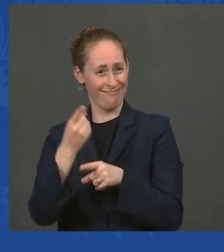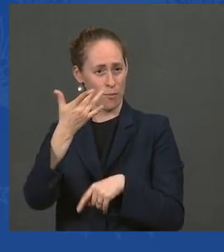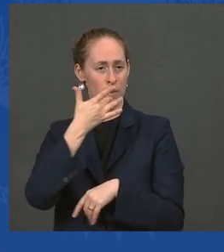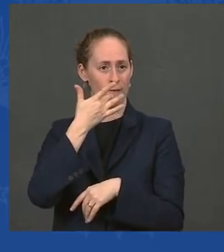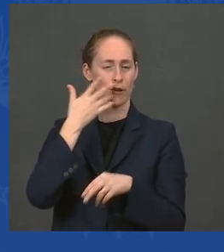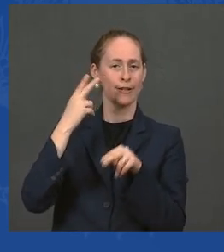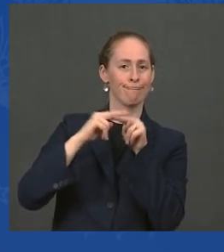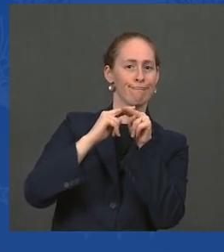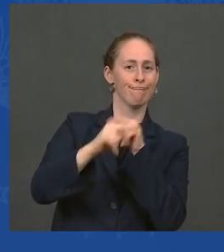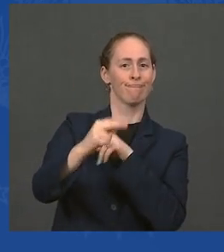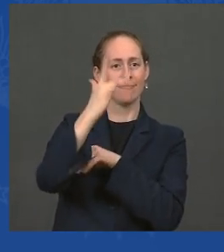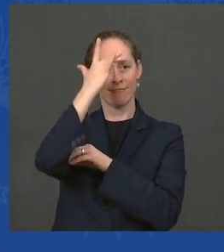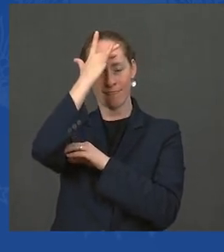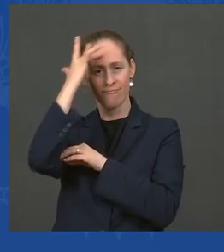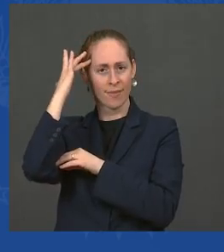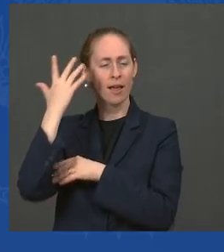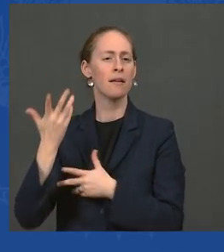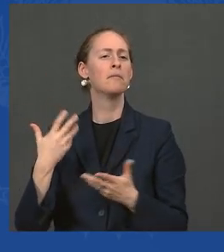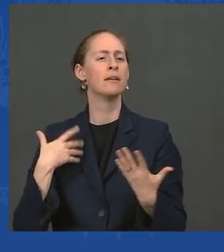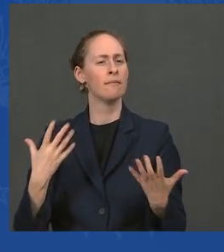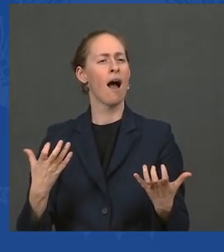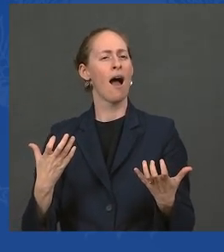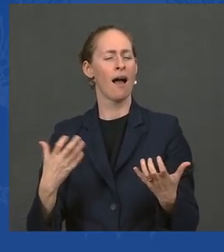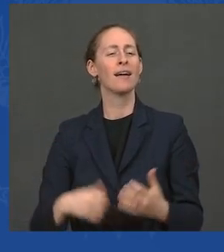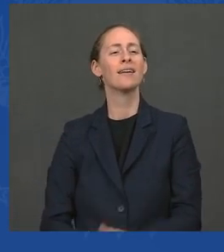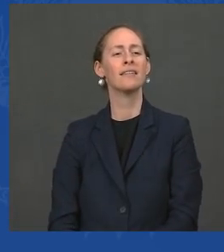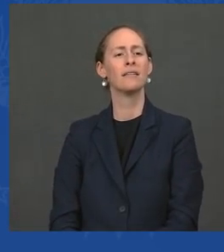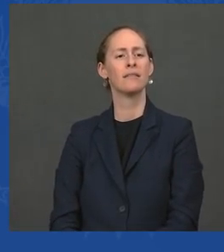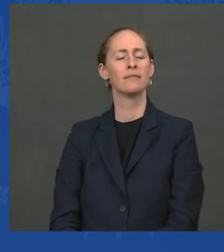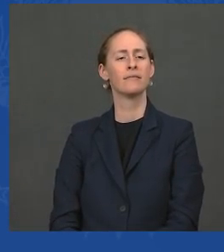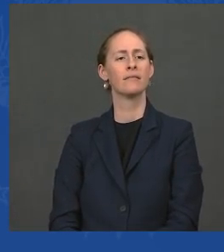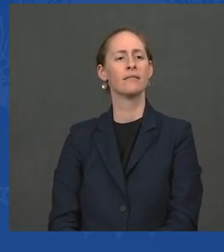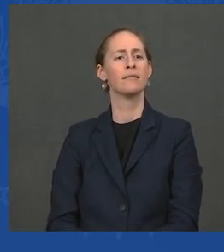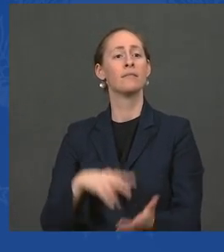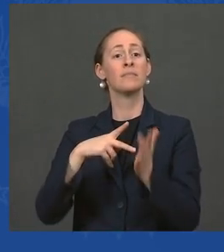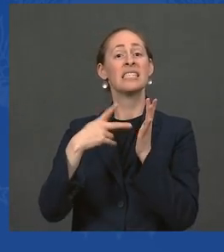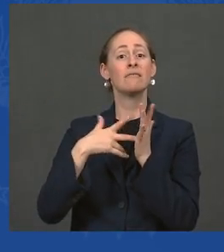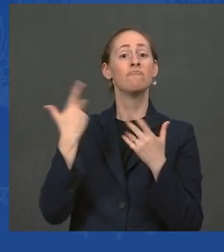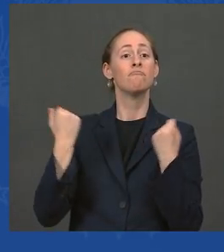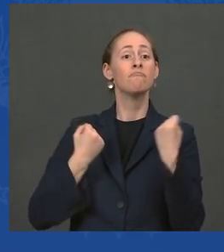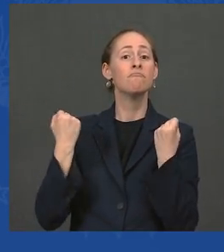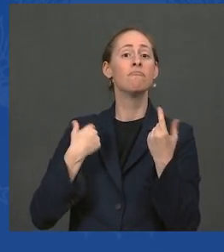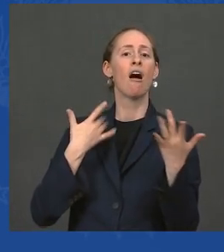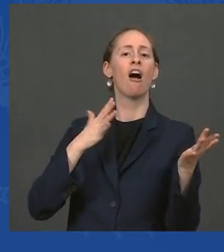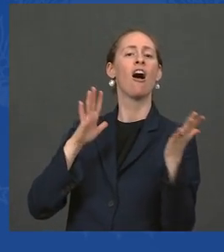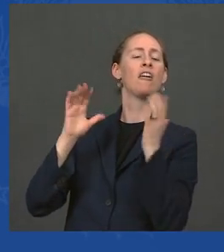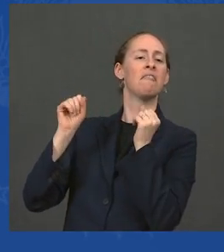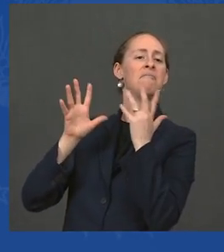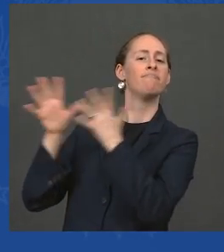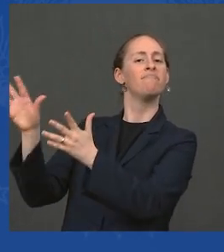We will take literally millions of automobiles off the road -- off the road --